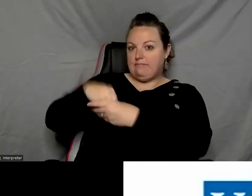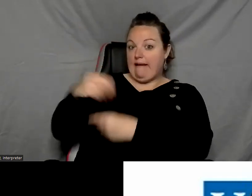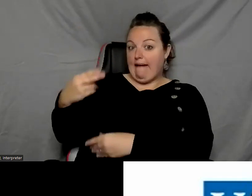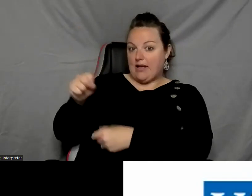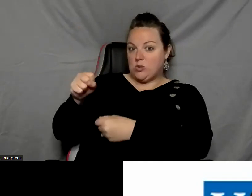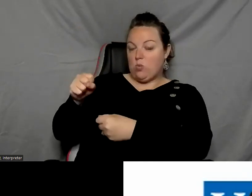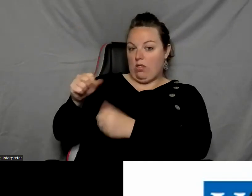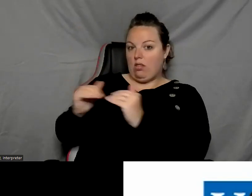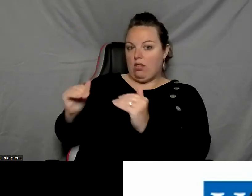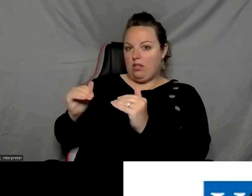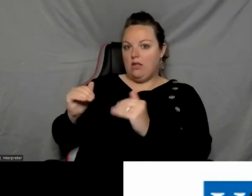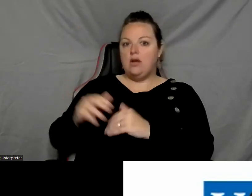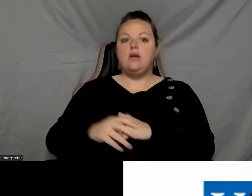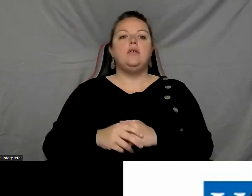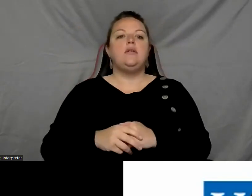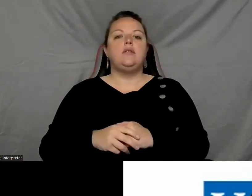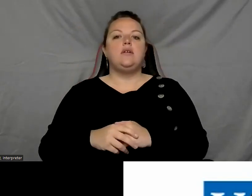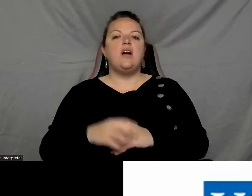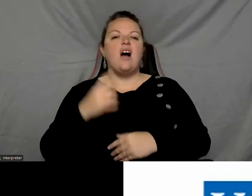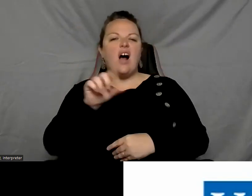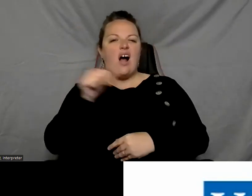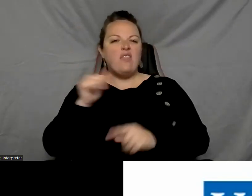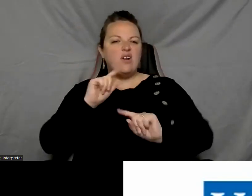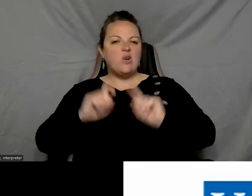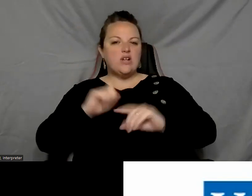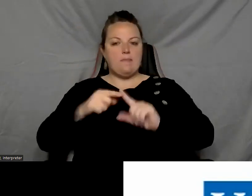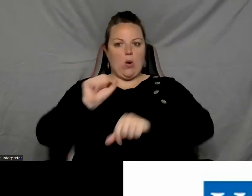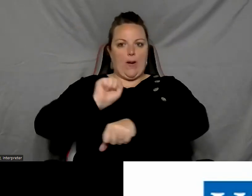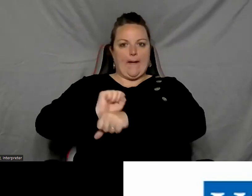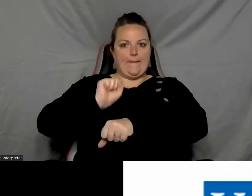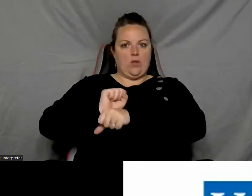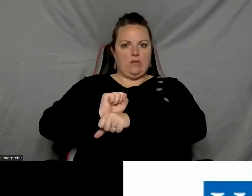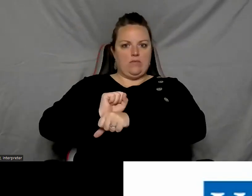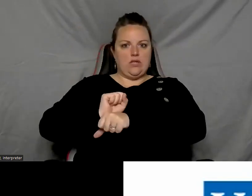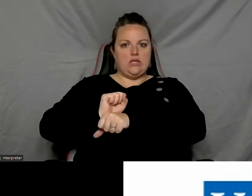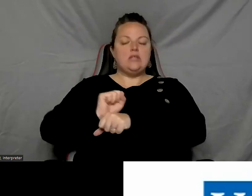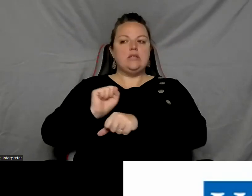So I know one of the questions was about employment. Should I touch on the IEP one